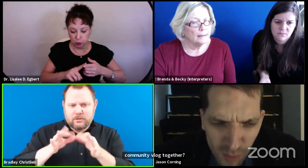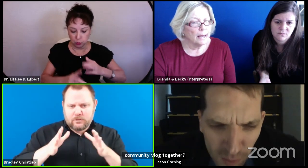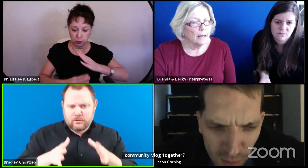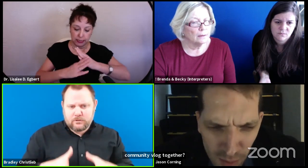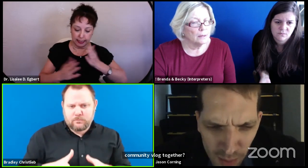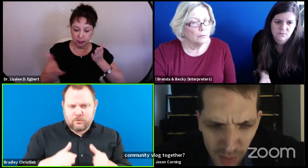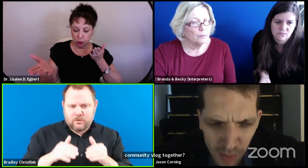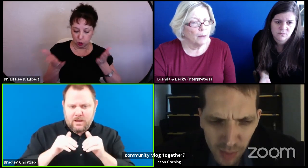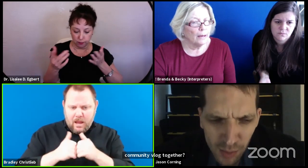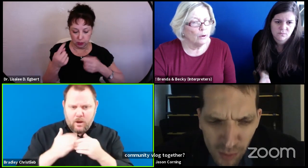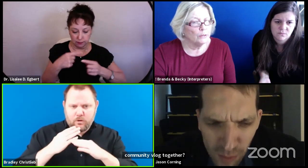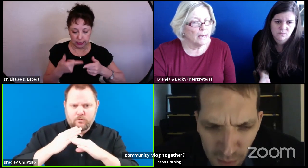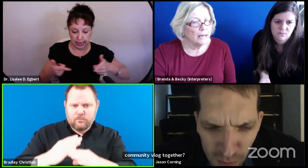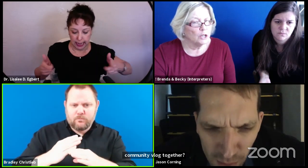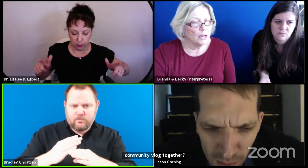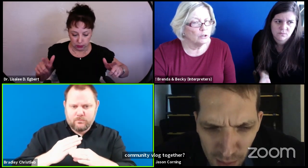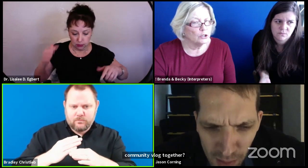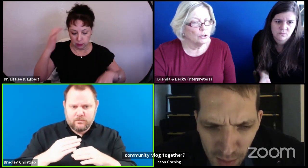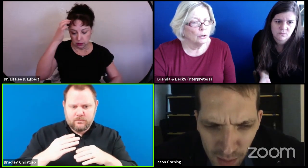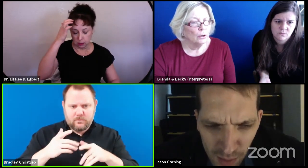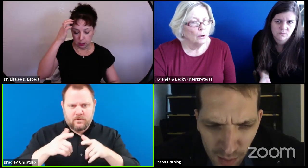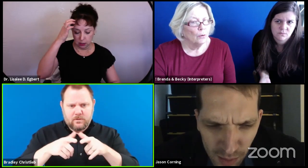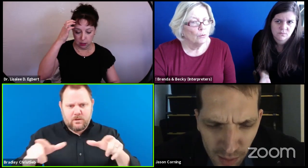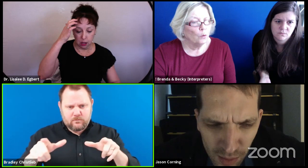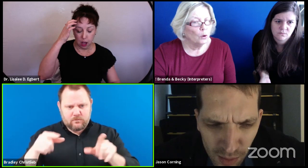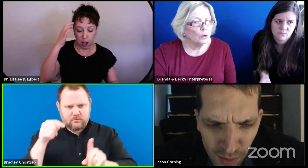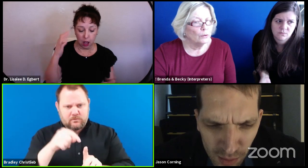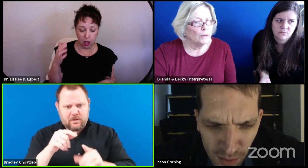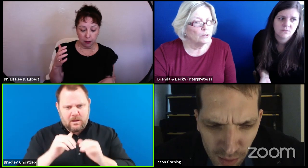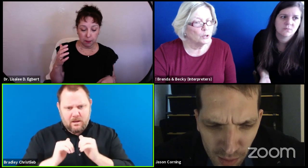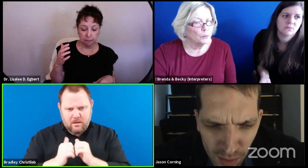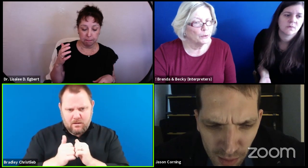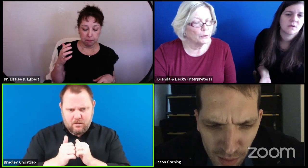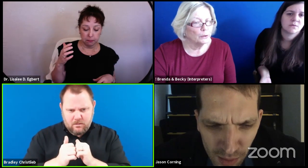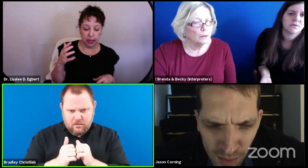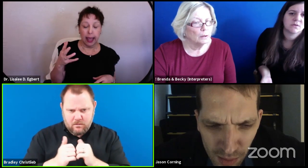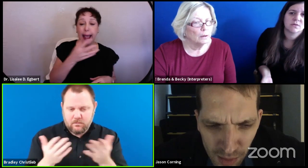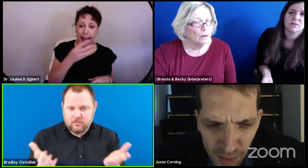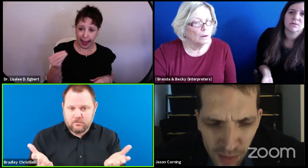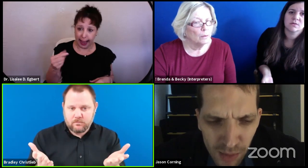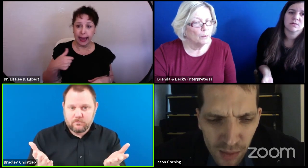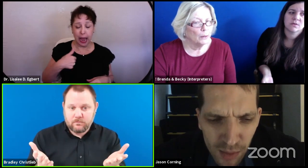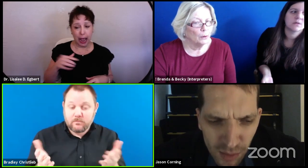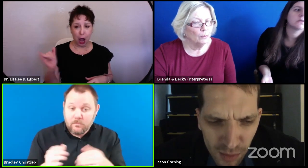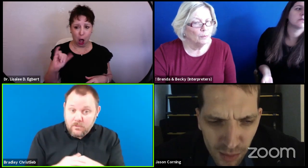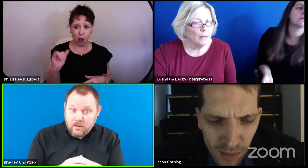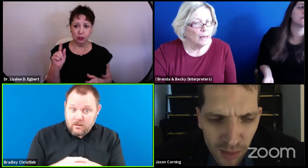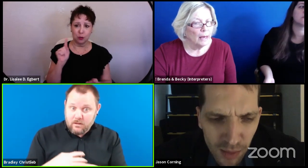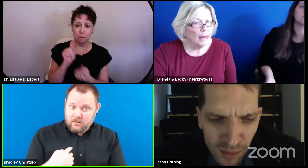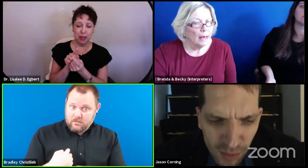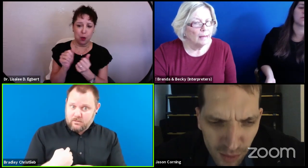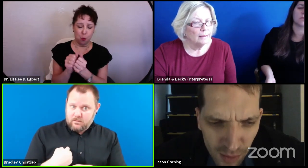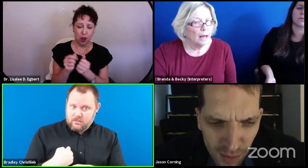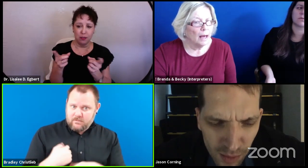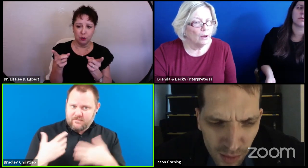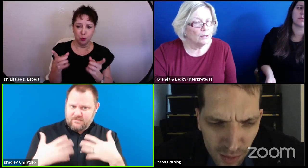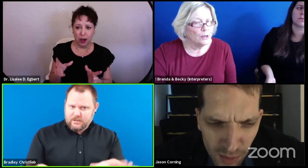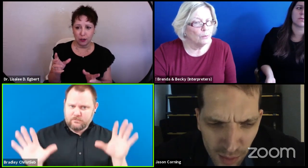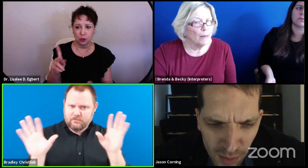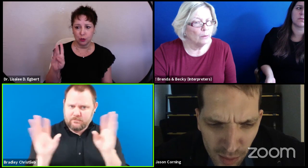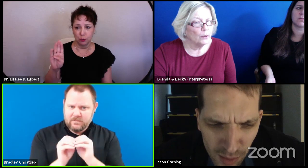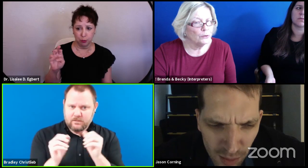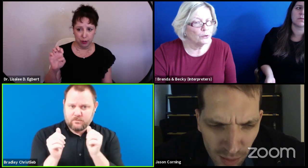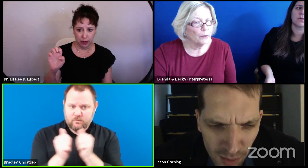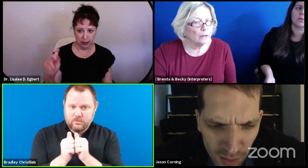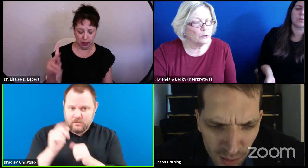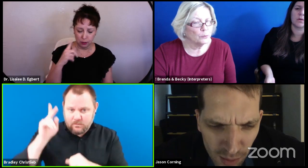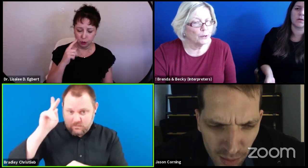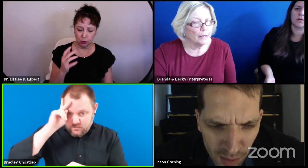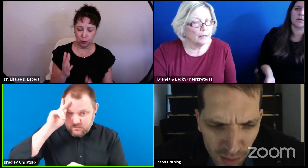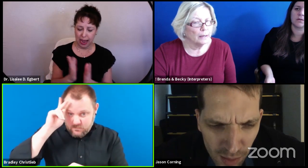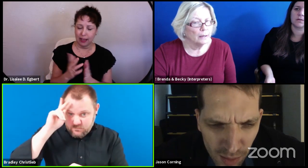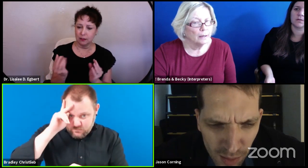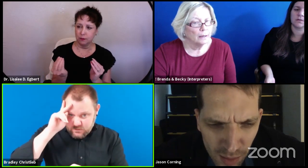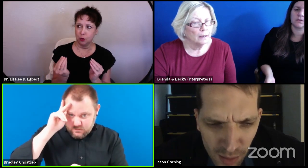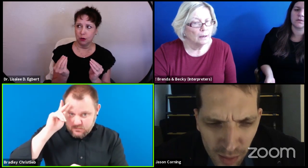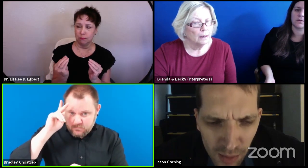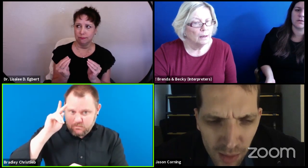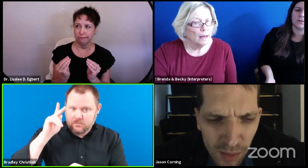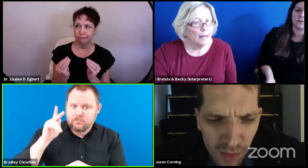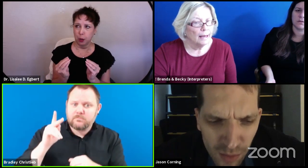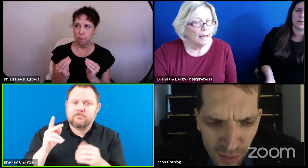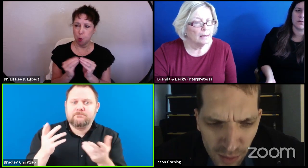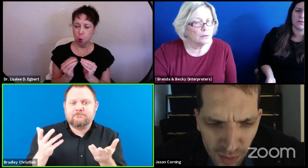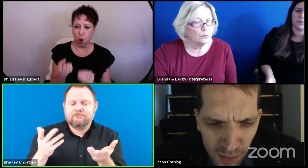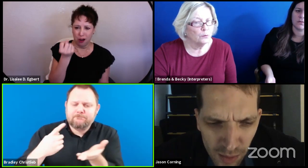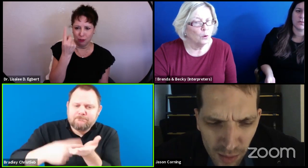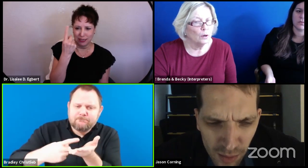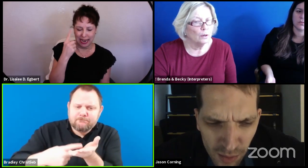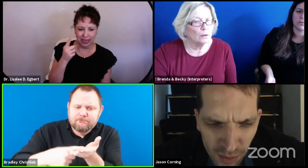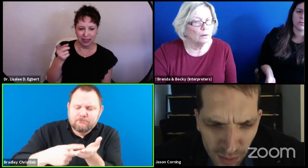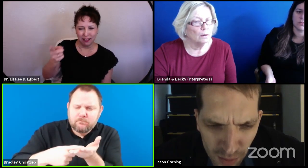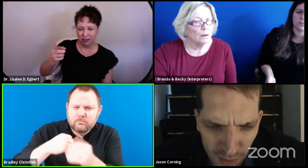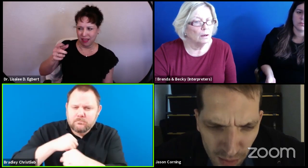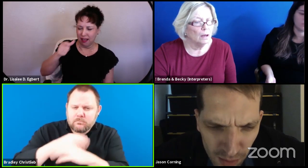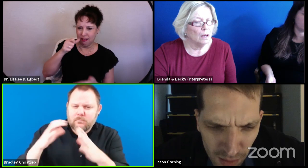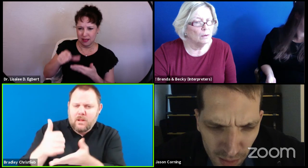out by ODHH for the interpreter bill, and I also met with Director Brick and asked for